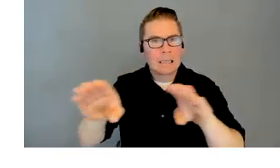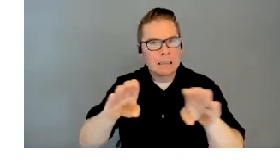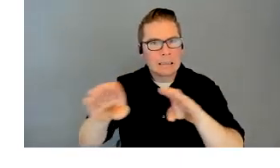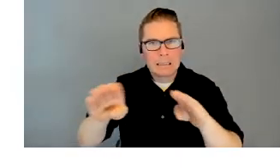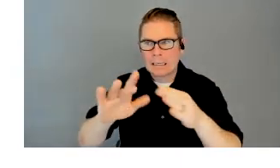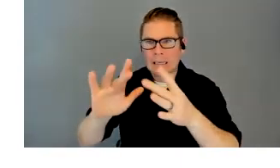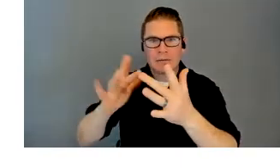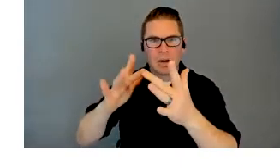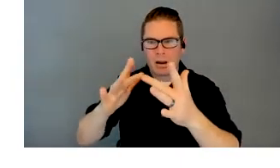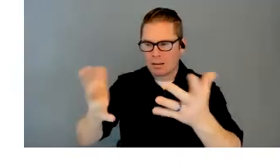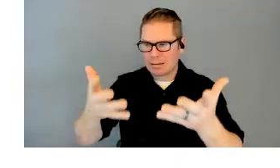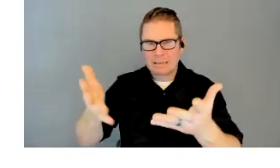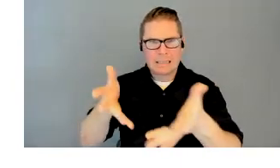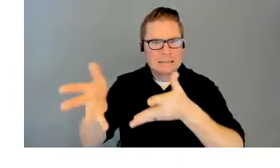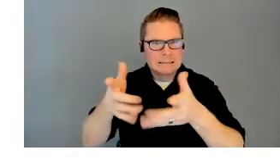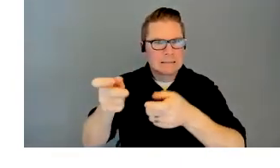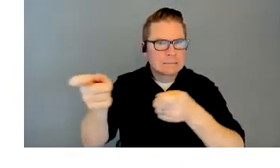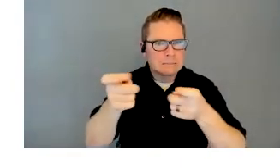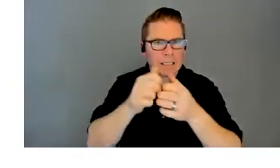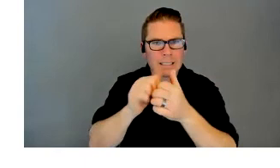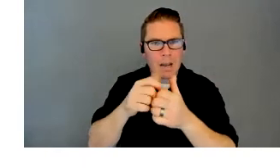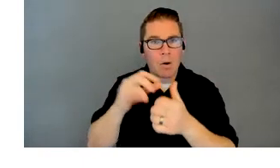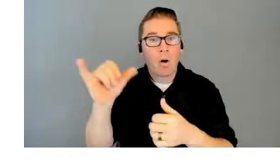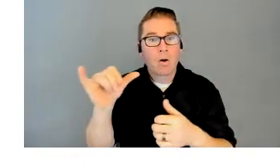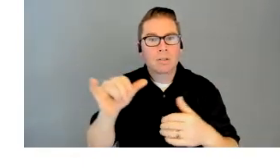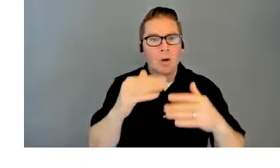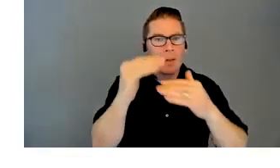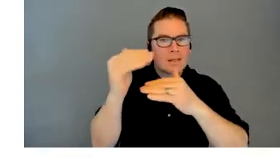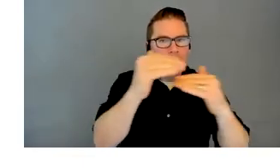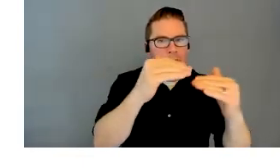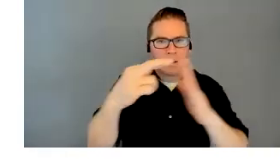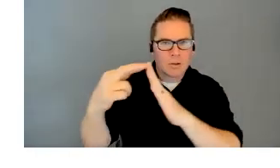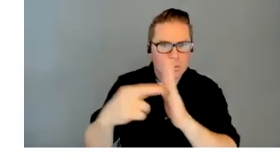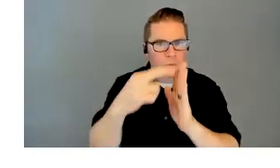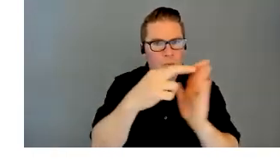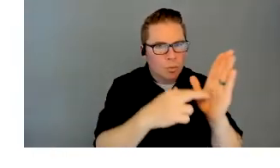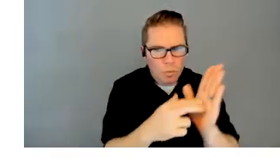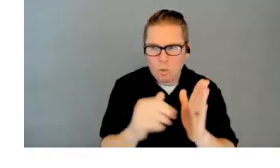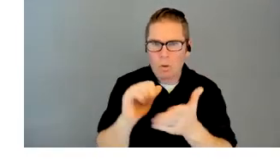and how do you create those boundaries that mirror the classroom? How do you teach that to students and make sure